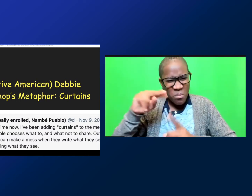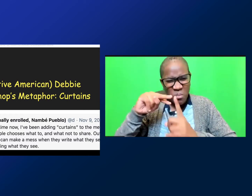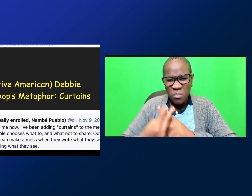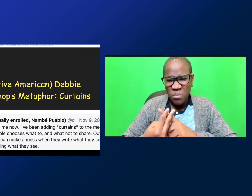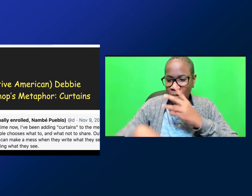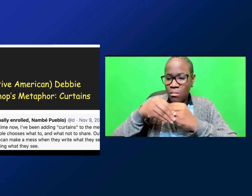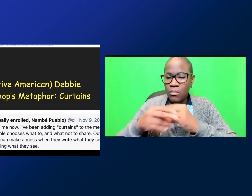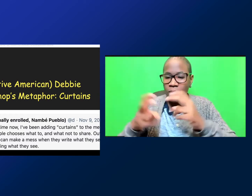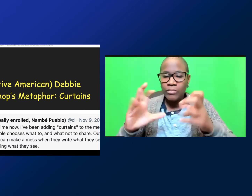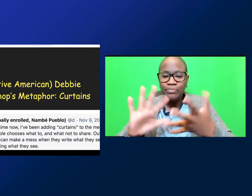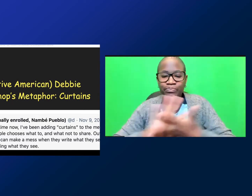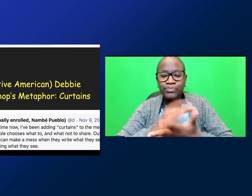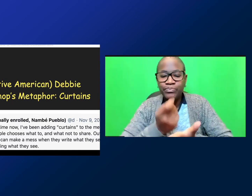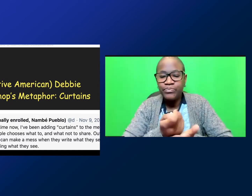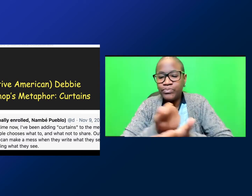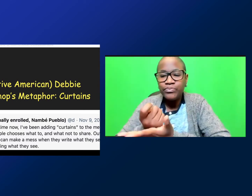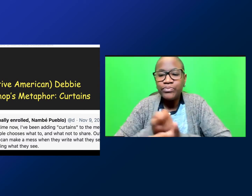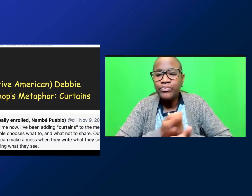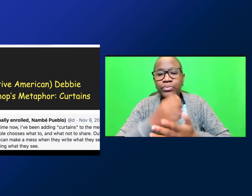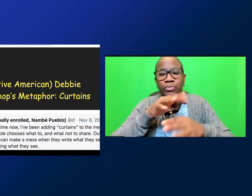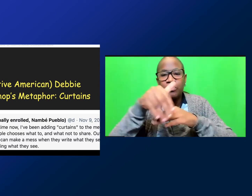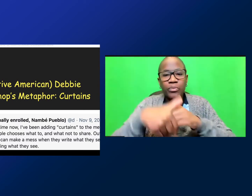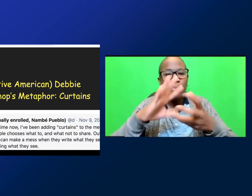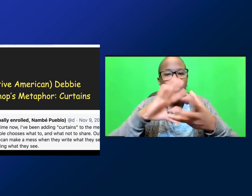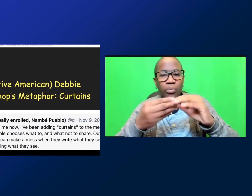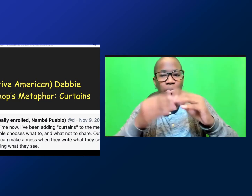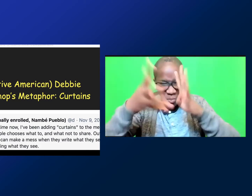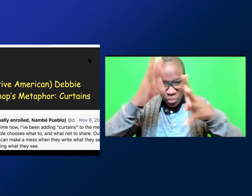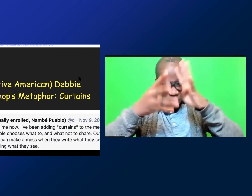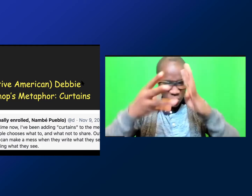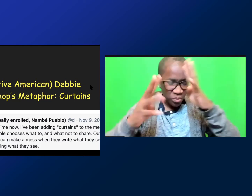metaphor without really understanding what's going on behind the window and so rather than